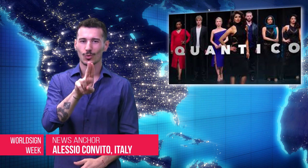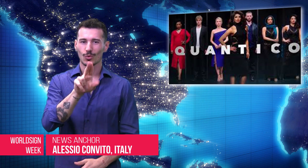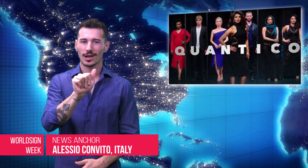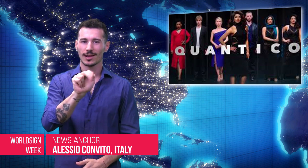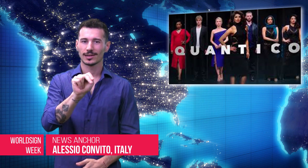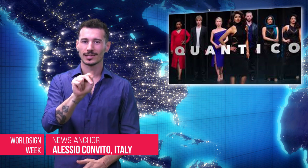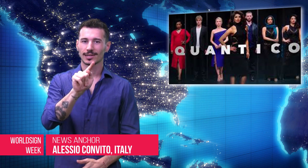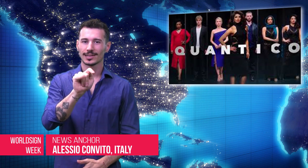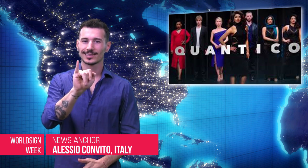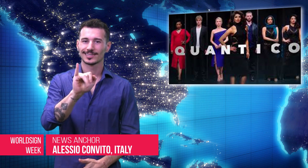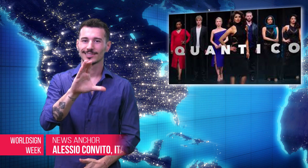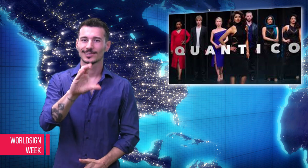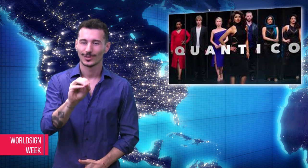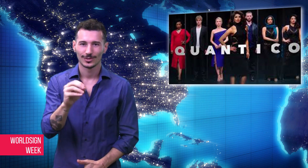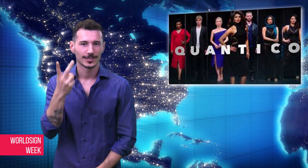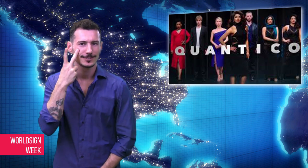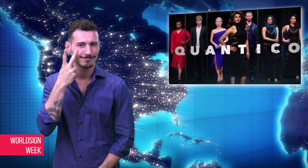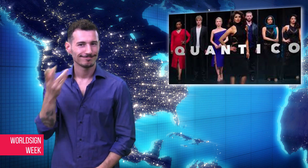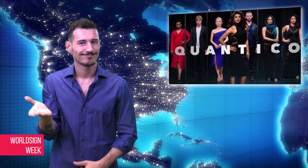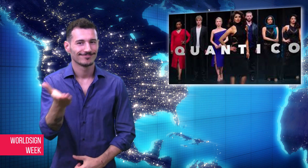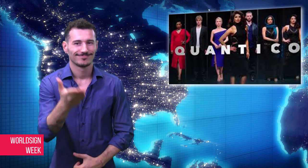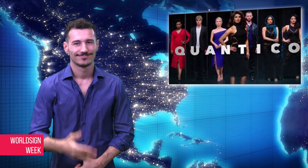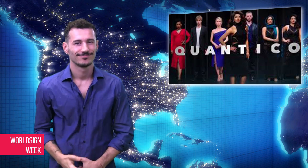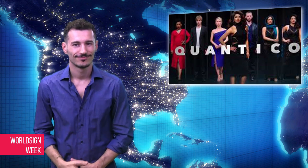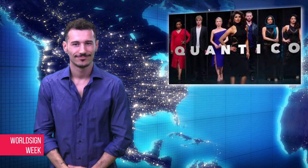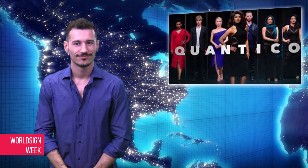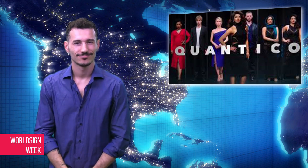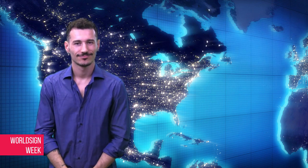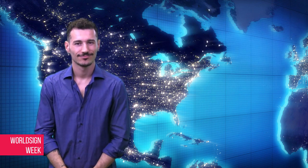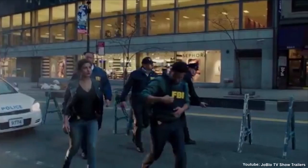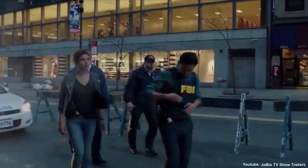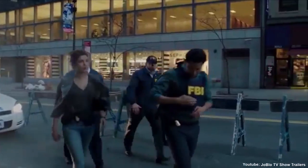“Quantico”. Here is a peek.